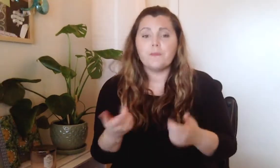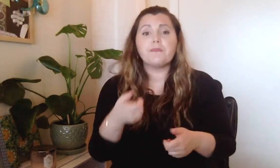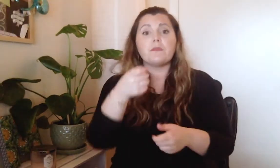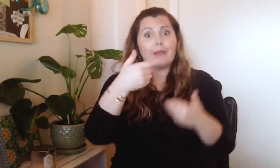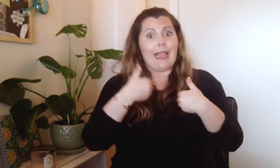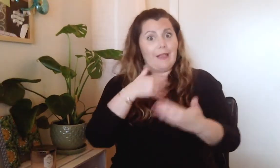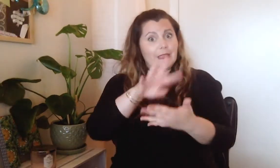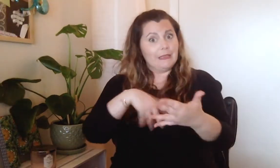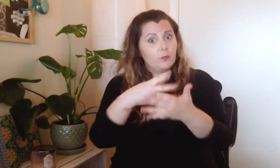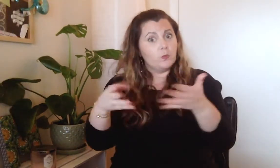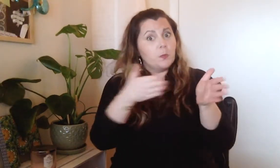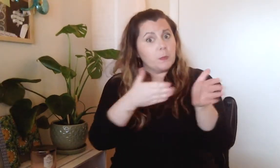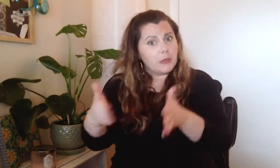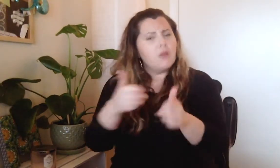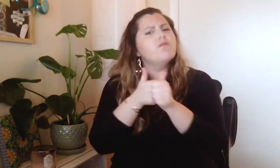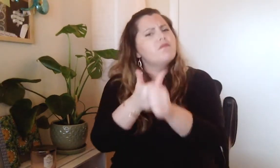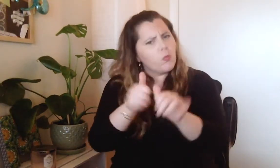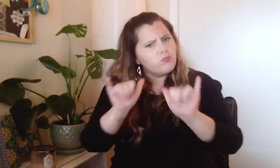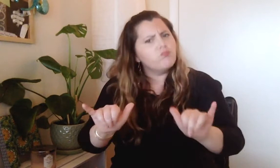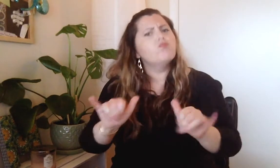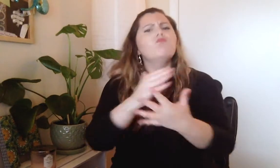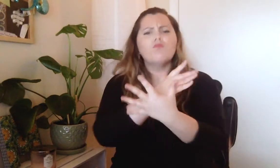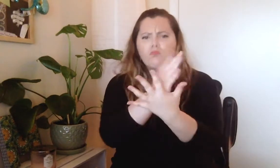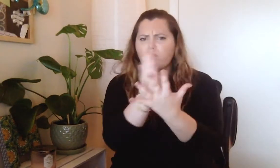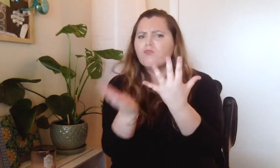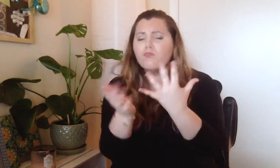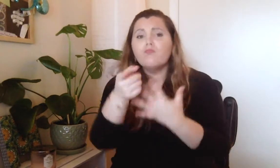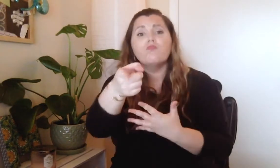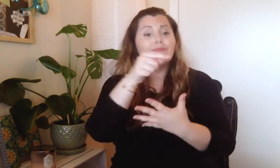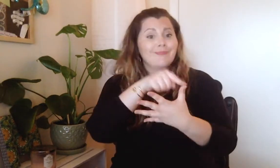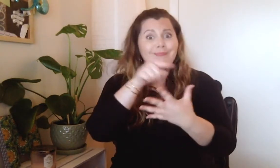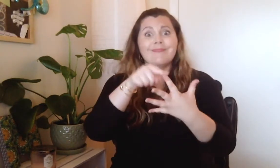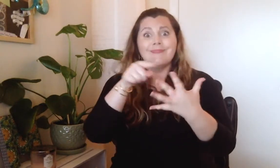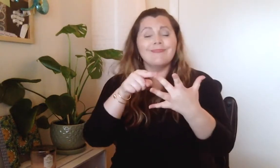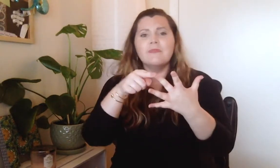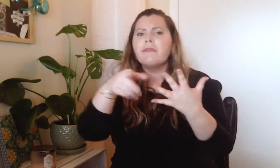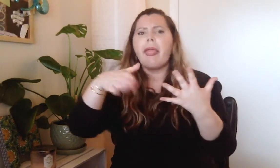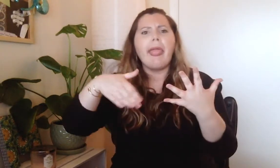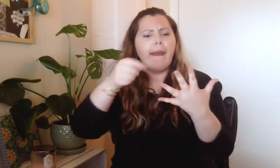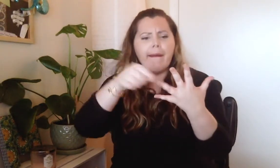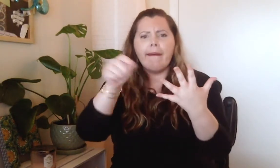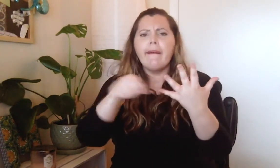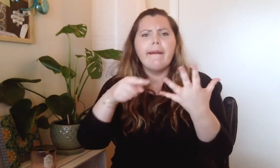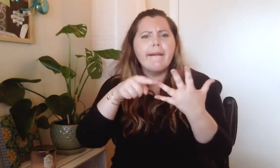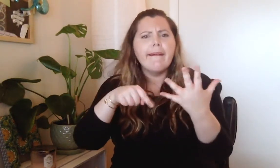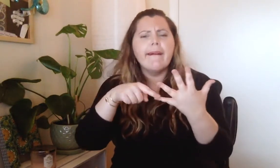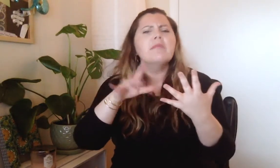Stick to your planned agenda If going through the agenda, you don't hit all of the items, that's ok!